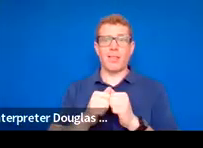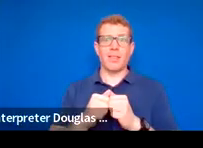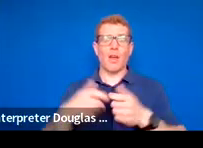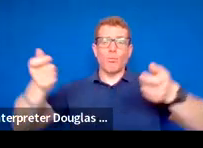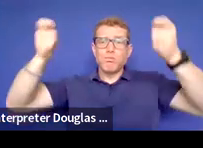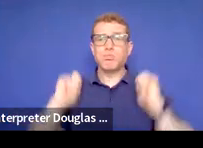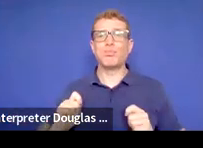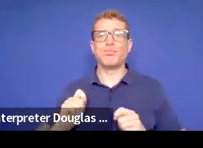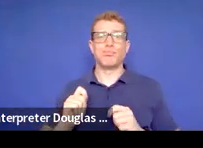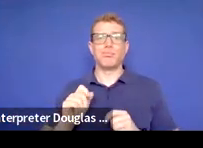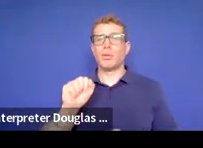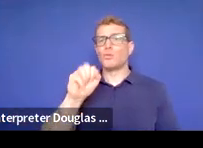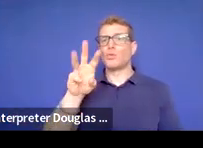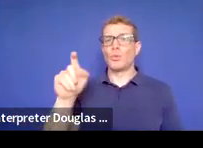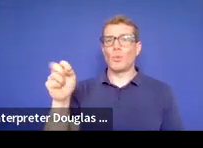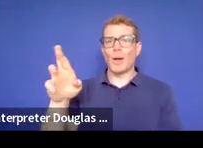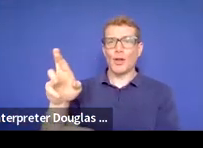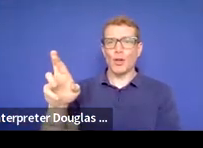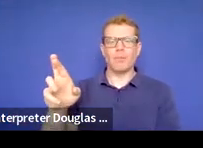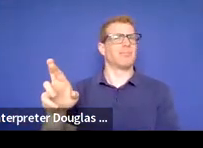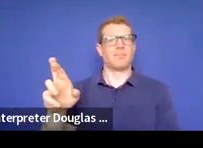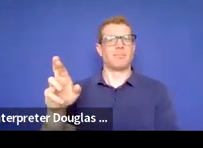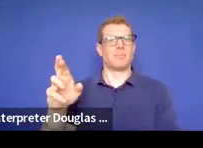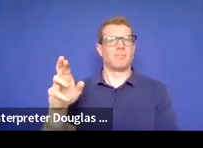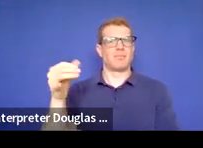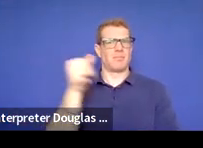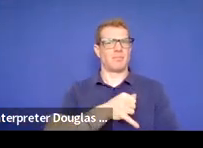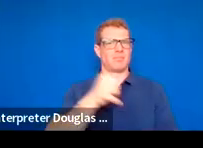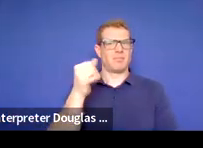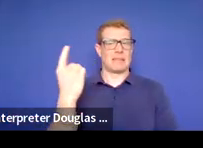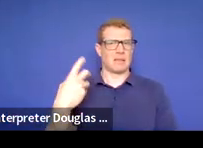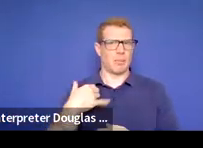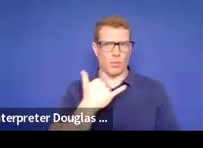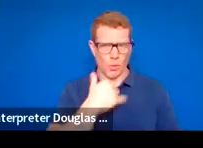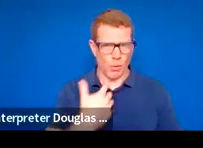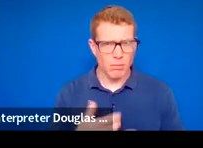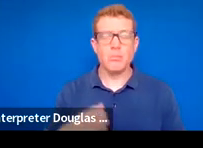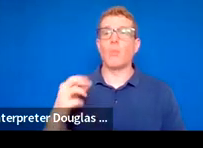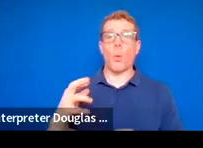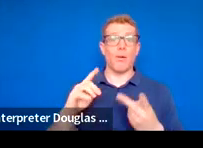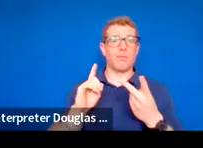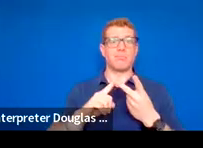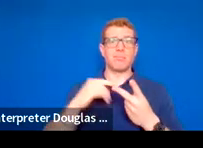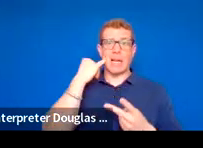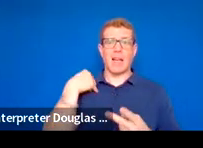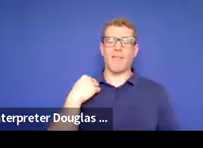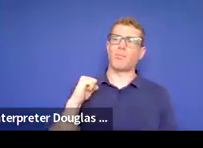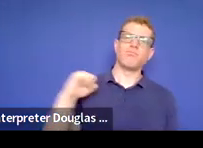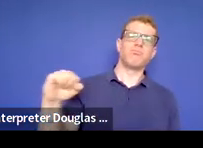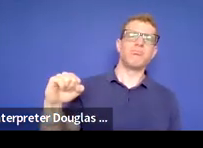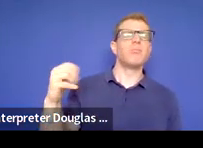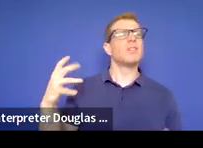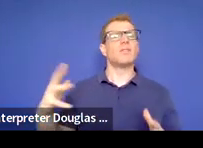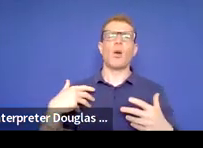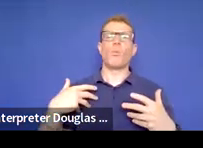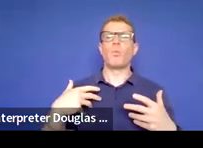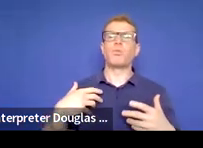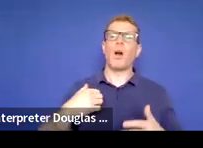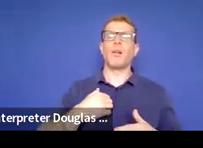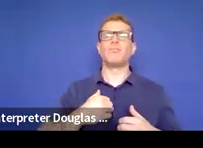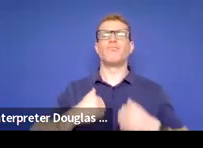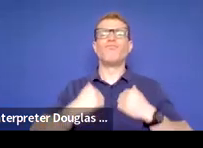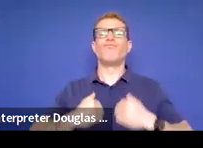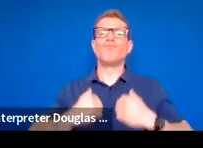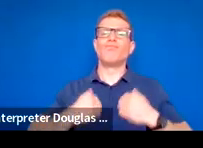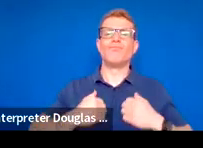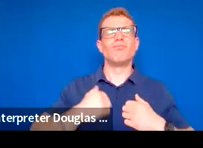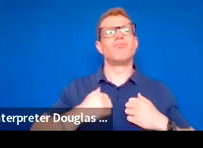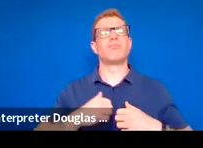Even simple plans like They resist taking bass because that's kind of overwhelming to them. that's not uncommon, all right.